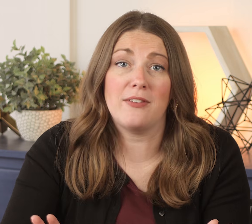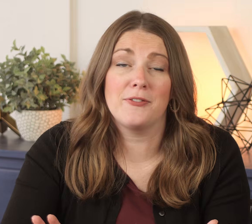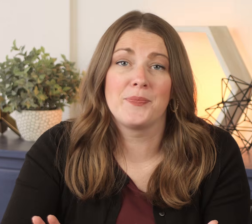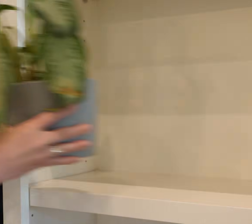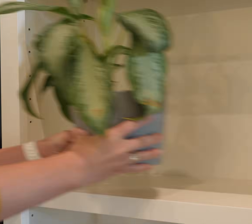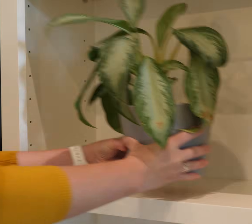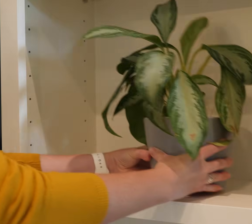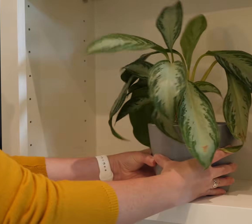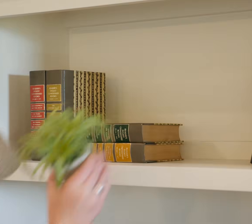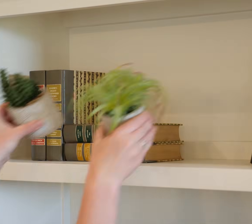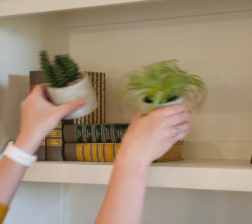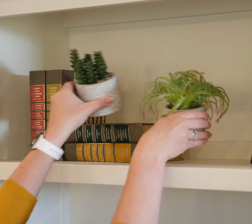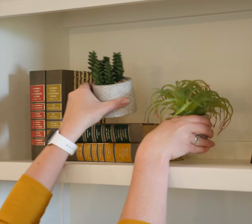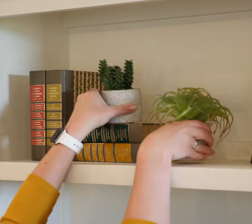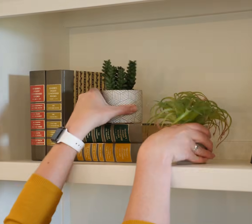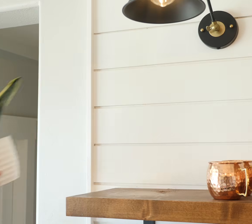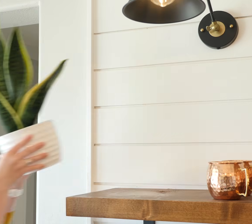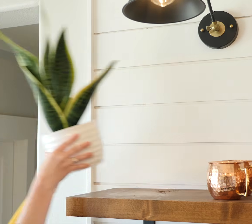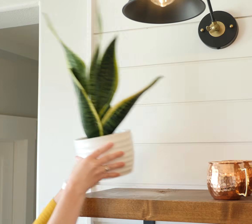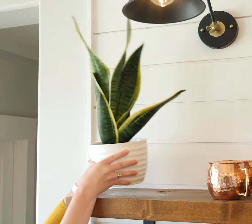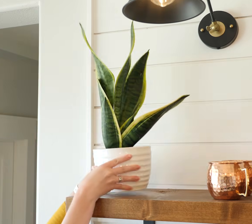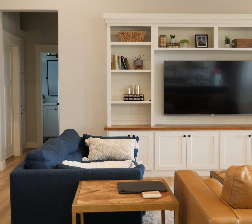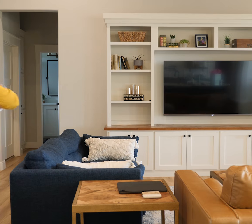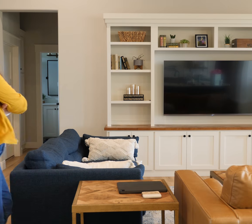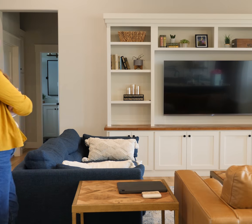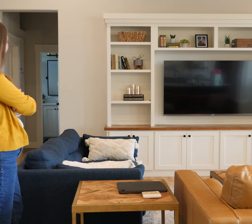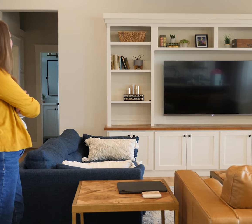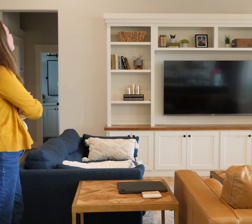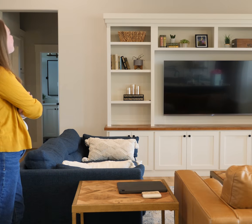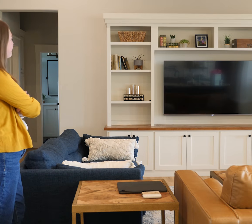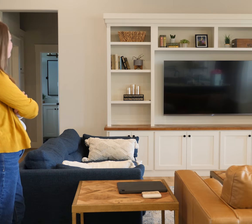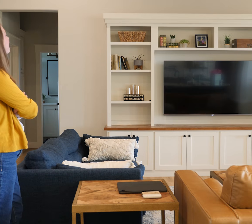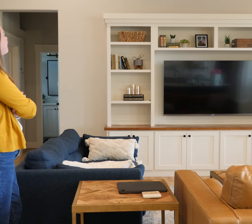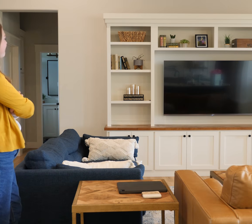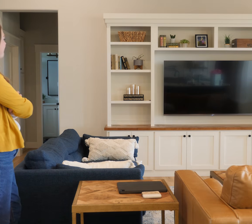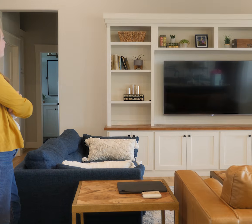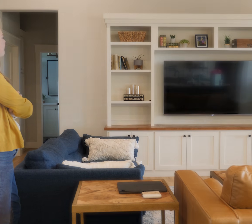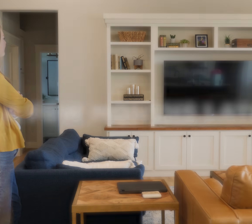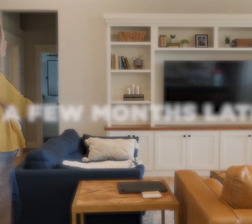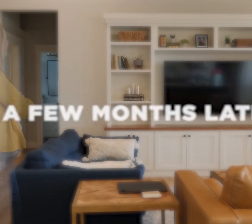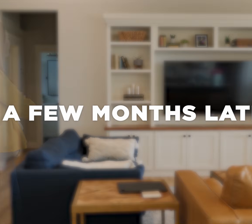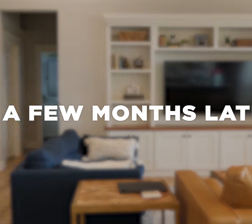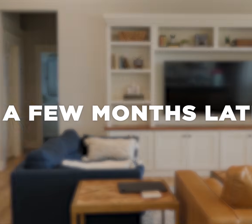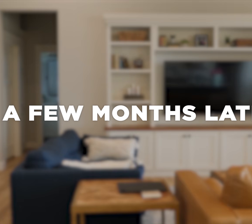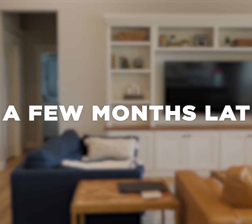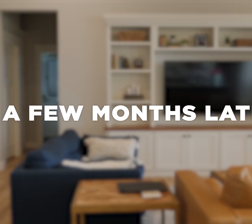life. I started off slow with a few plants I felt confident I could keep alive. Well, it's